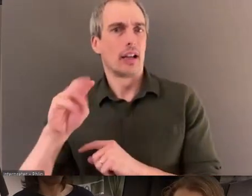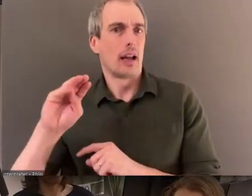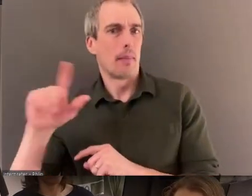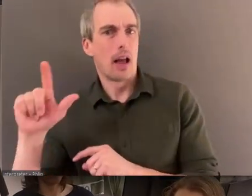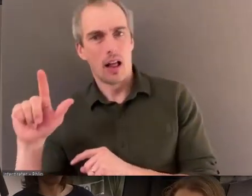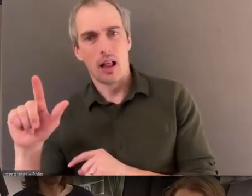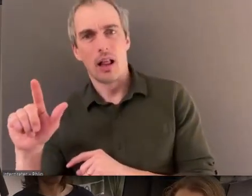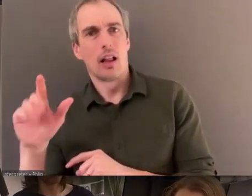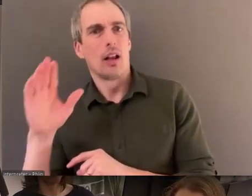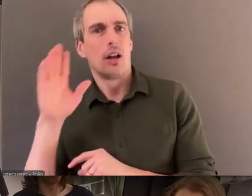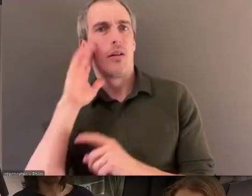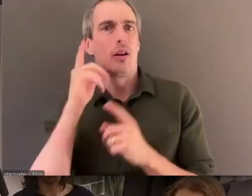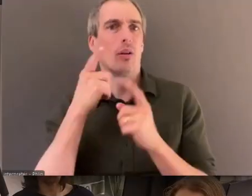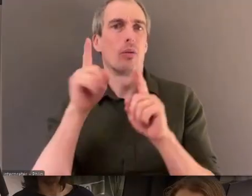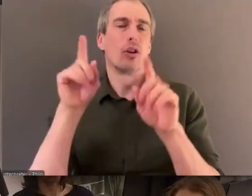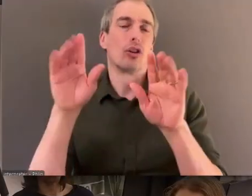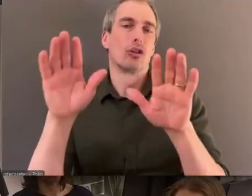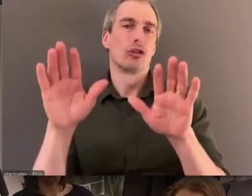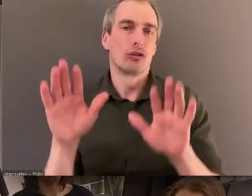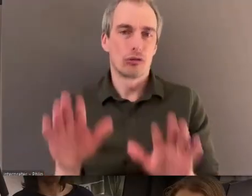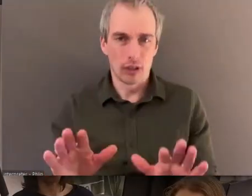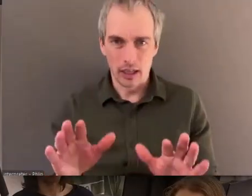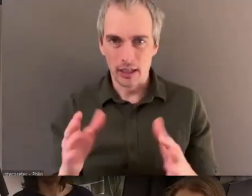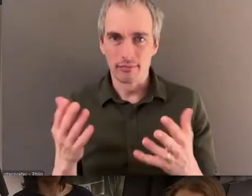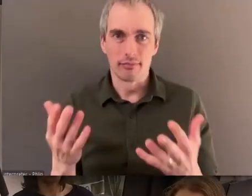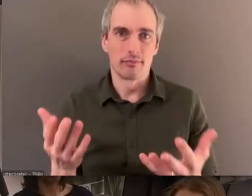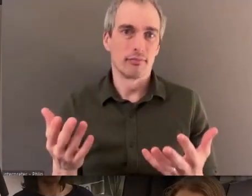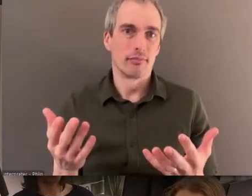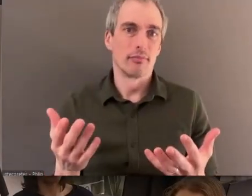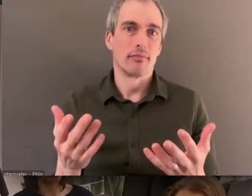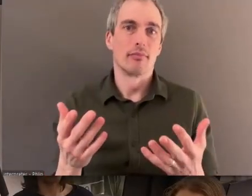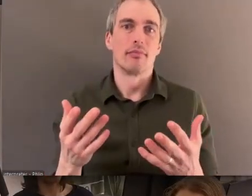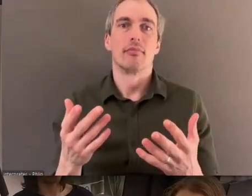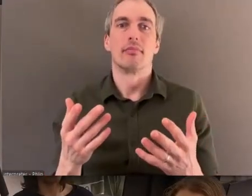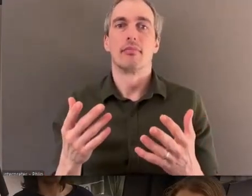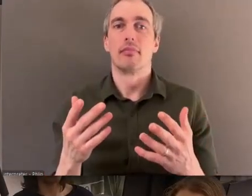So the most impressive one is your poster.